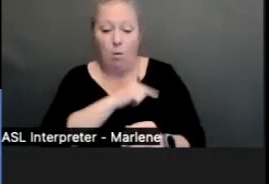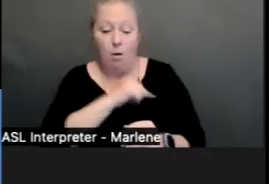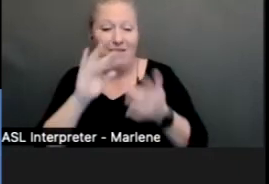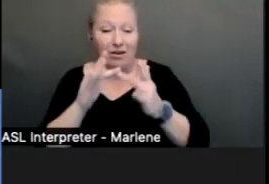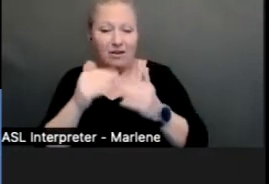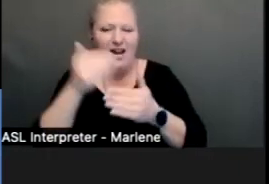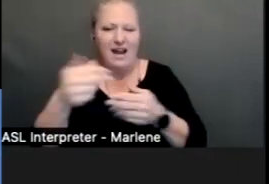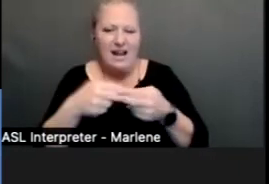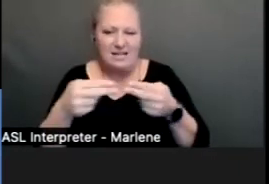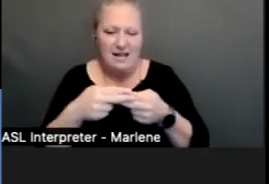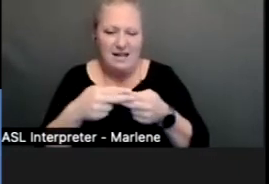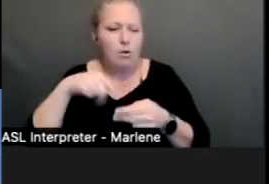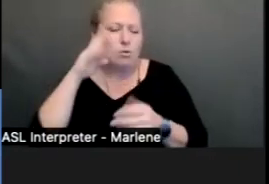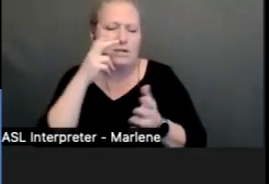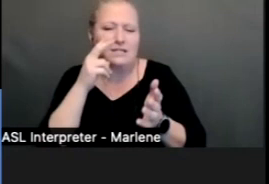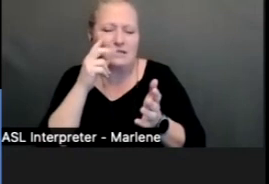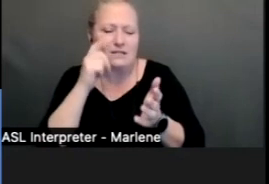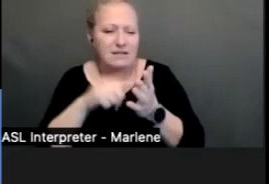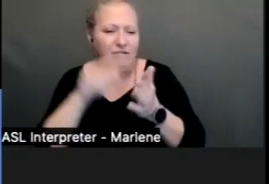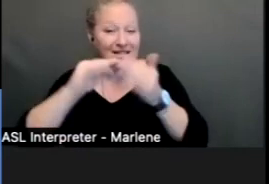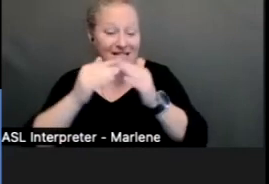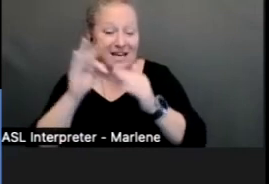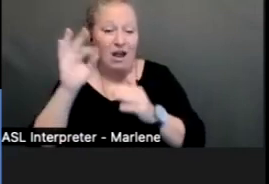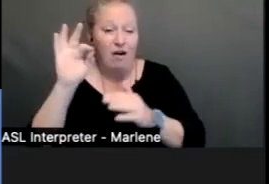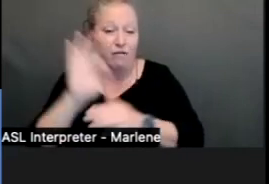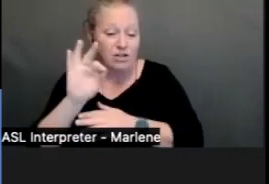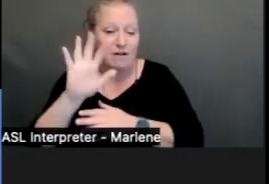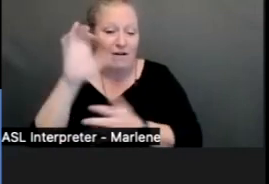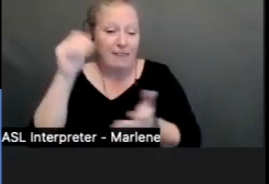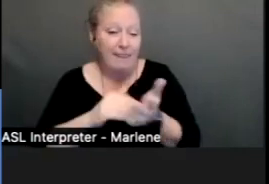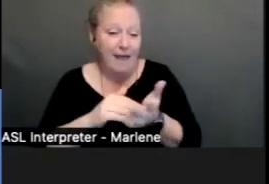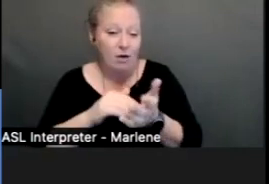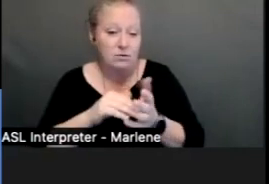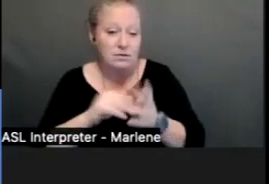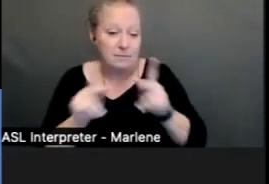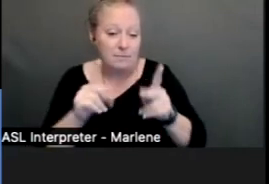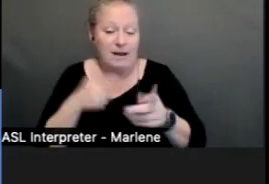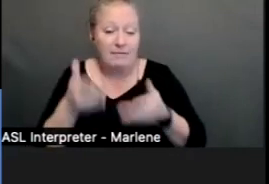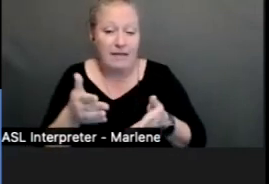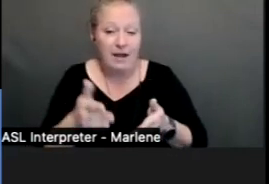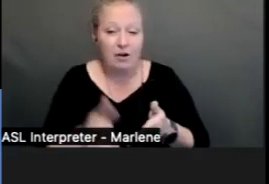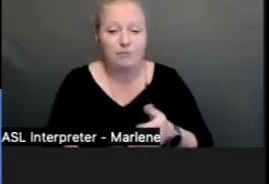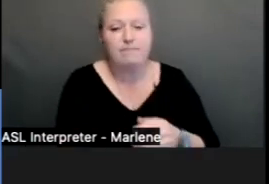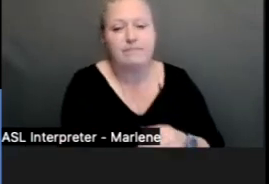slide, what we'll see for the city of Fresno with 500,000 residents. So if we go to the next slide,